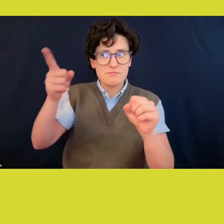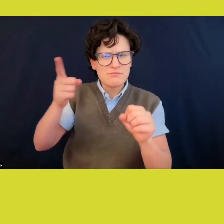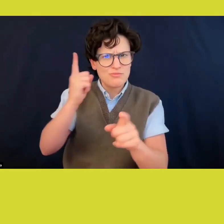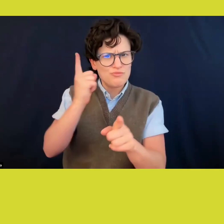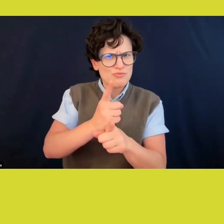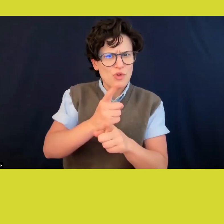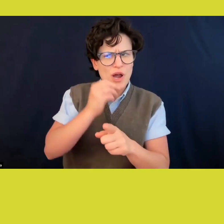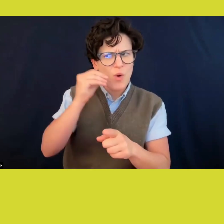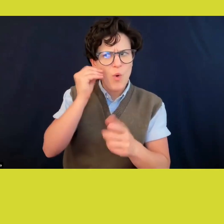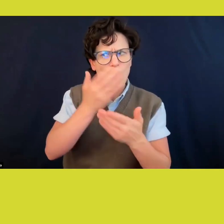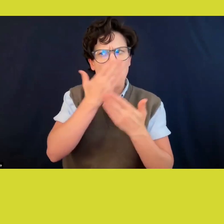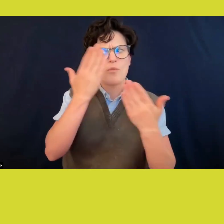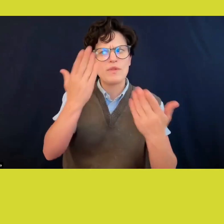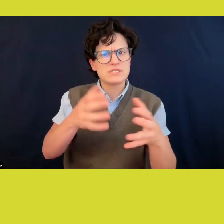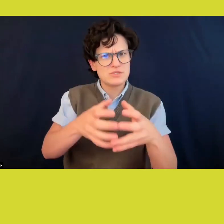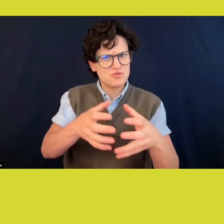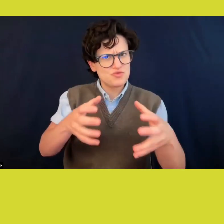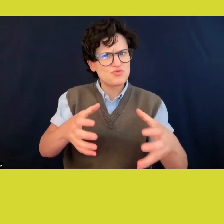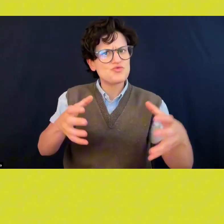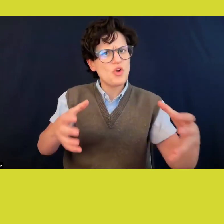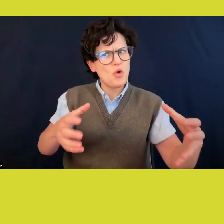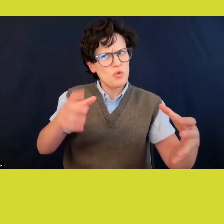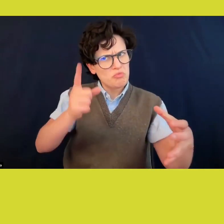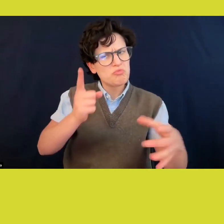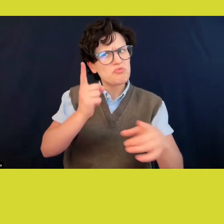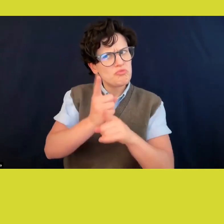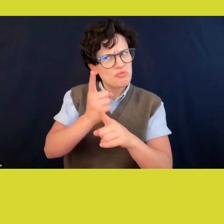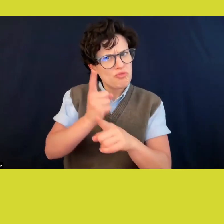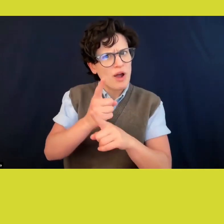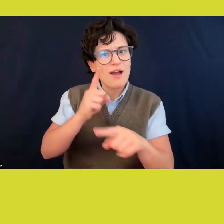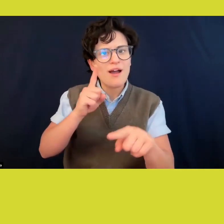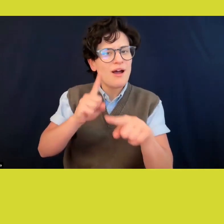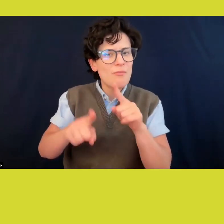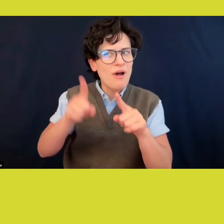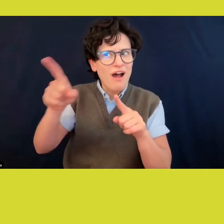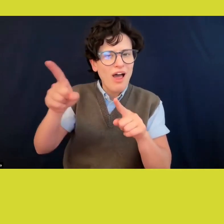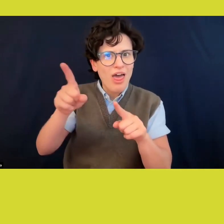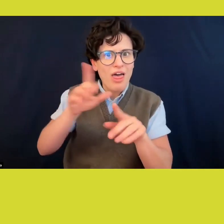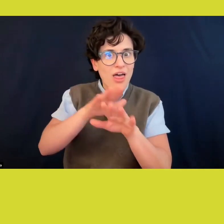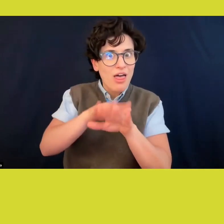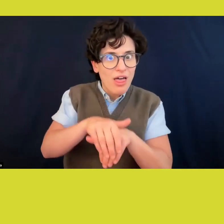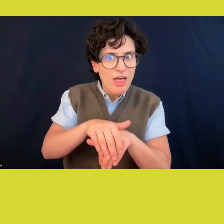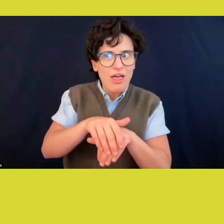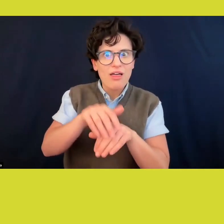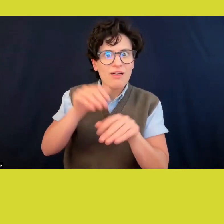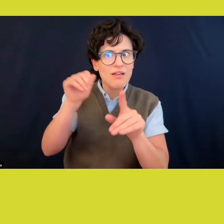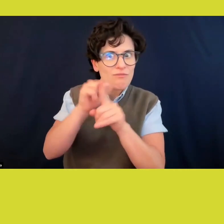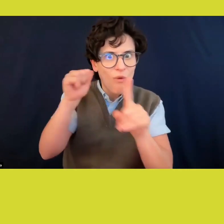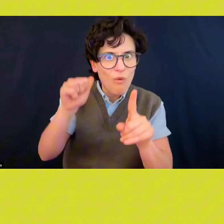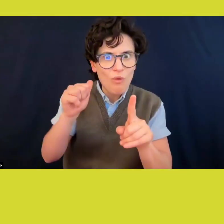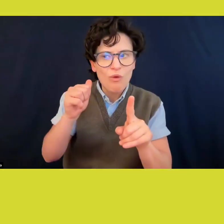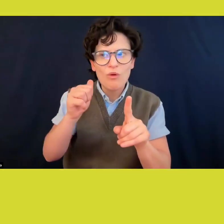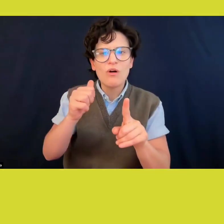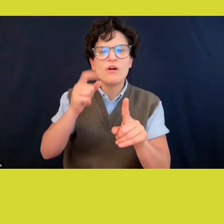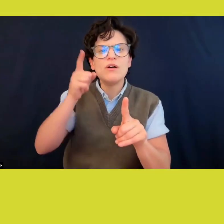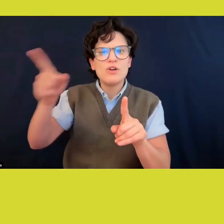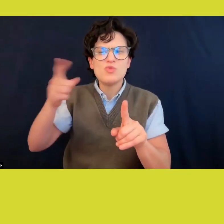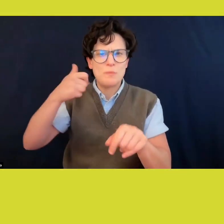And so then there but the misleading part is to say that it's because we have housing first that it's